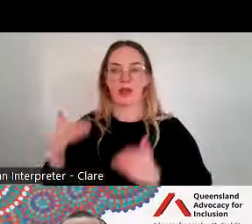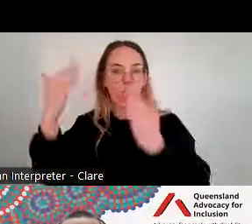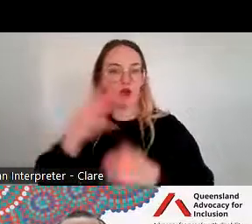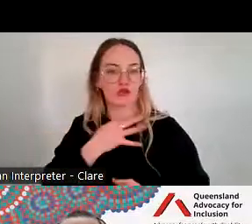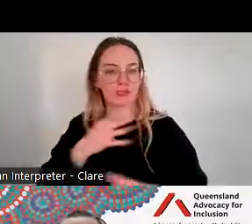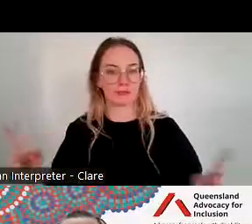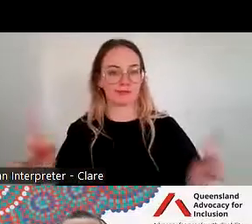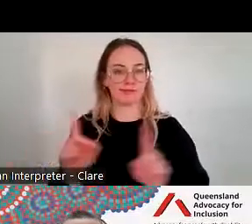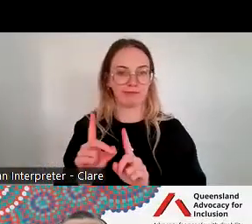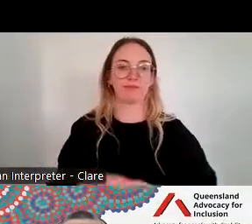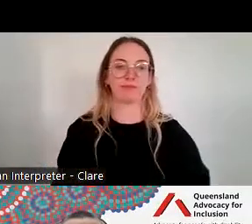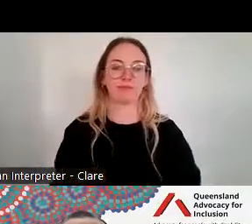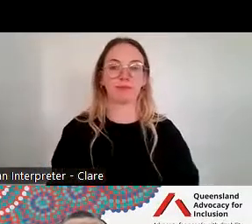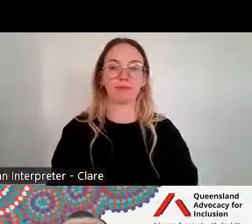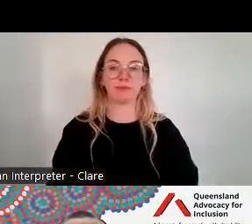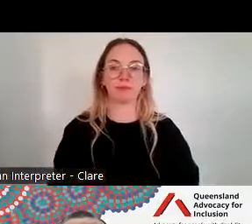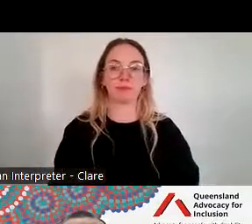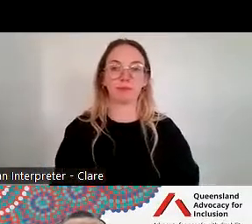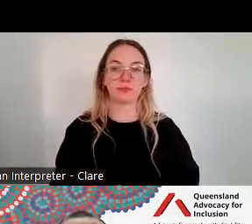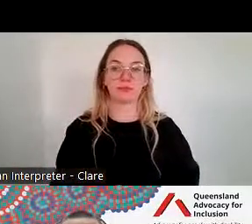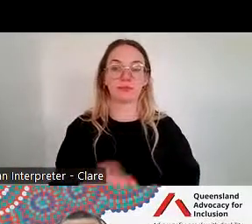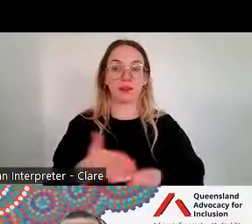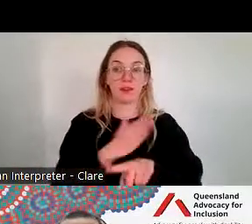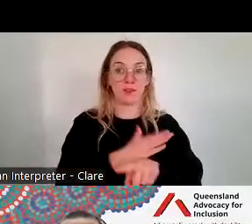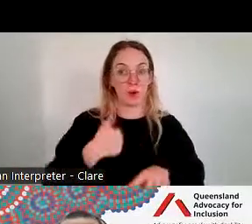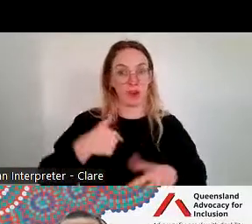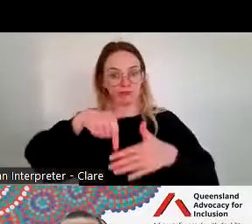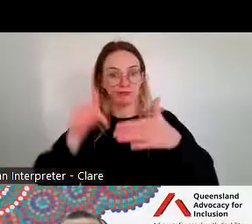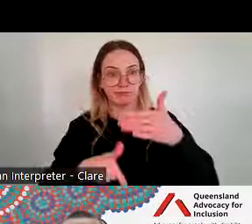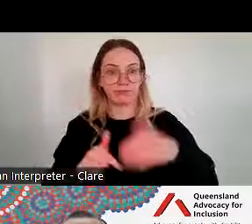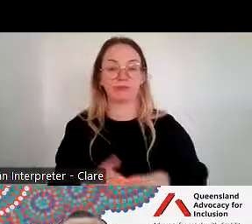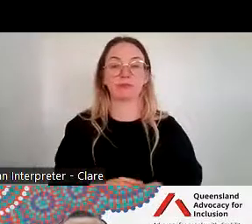Before we discuss those concepts further, I thought I might raise a few key points.